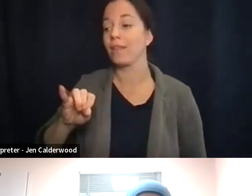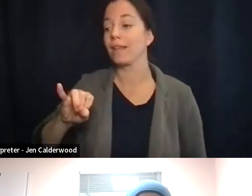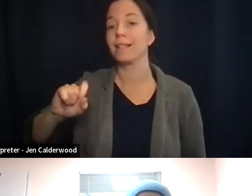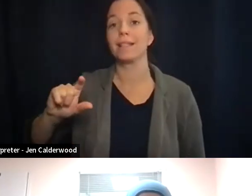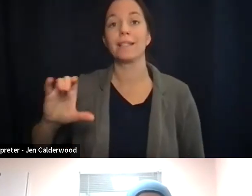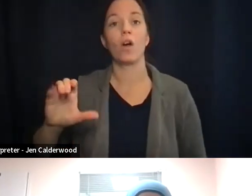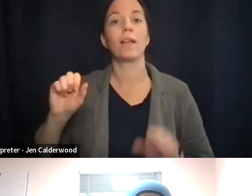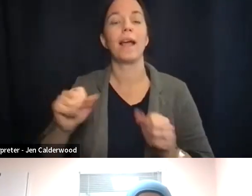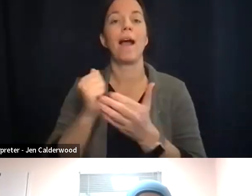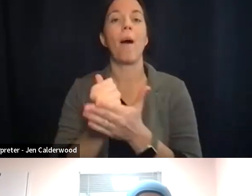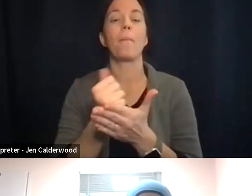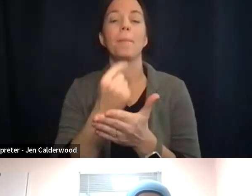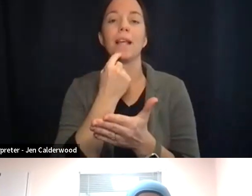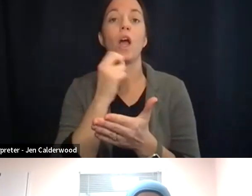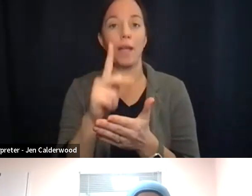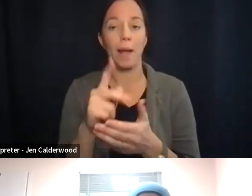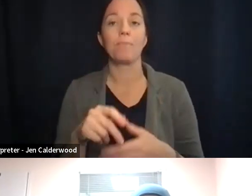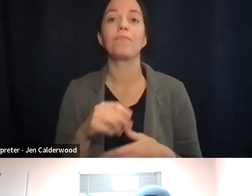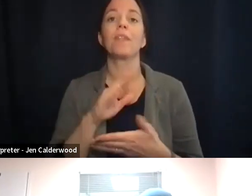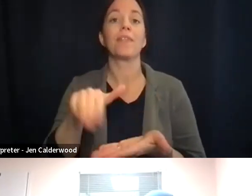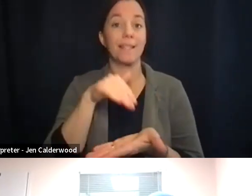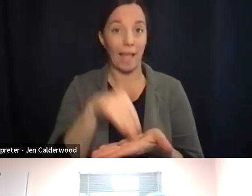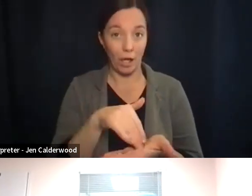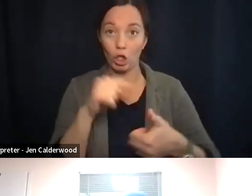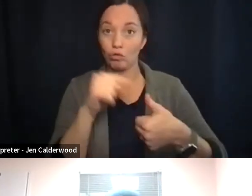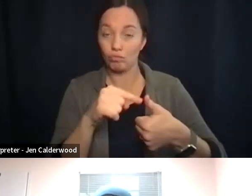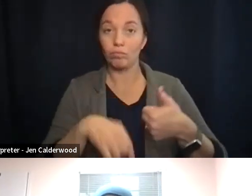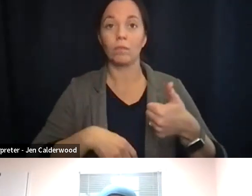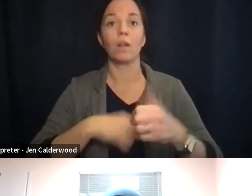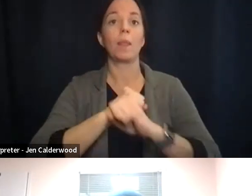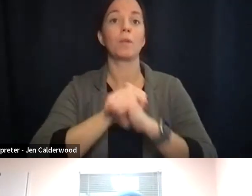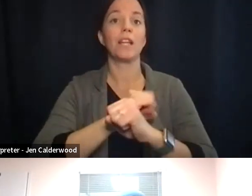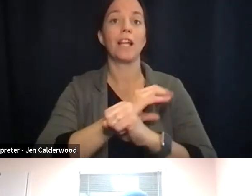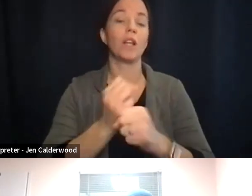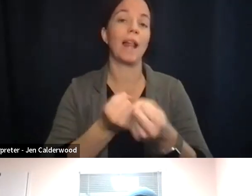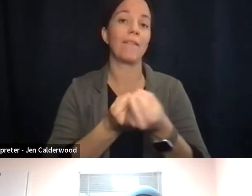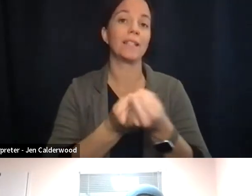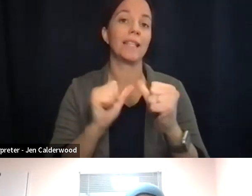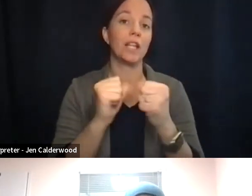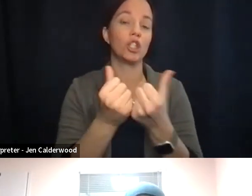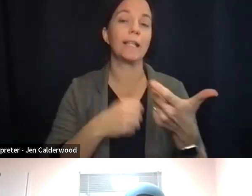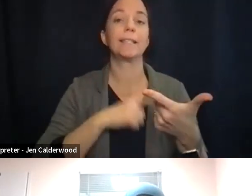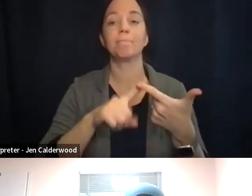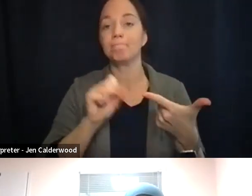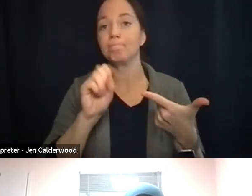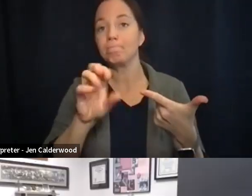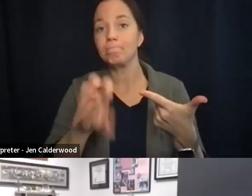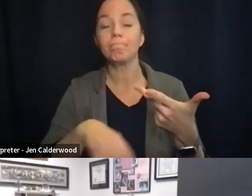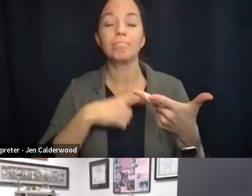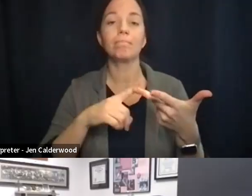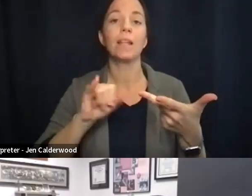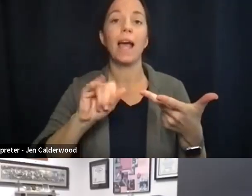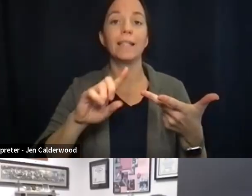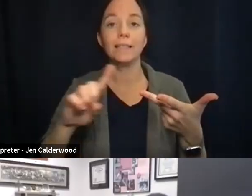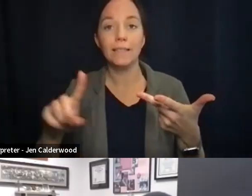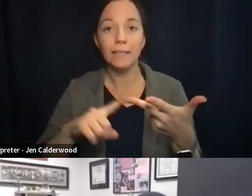Texas. Next, who should we contact? And then those stakeholder groups can say, Oh, well, we know that the person contact for the Texas silk is this person, and then from there you know, the silk can then help them say, Oh, well, here's the centers here's the protection.